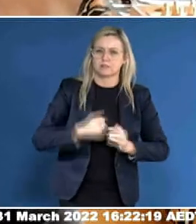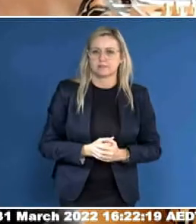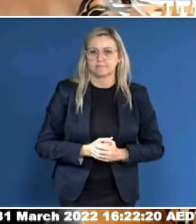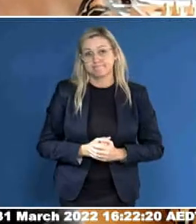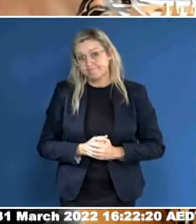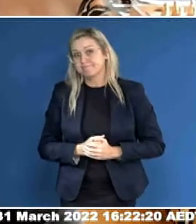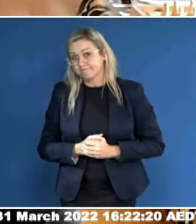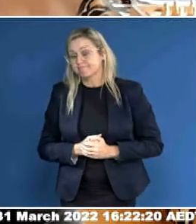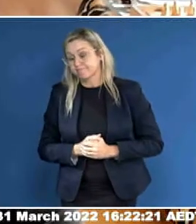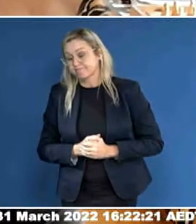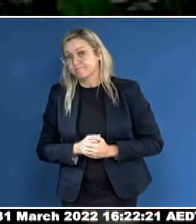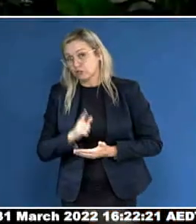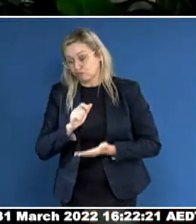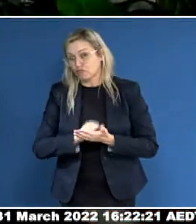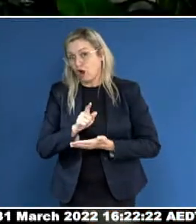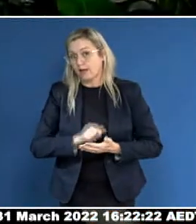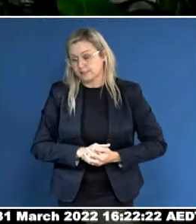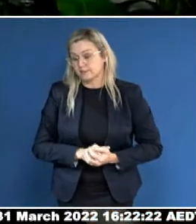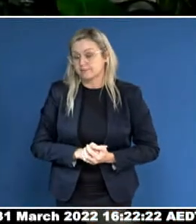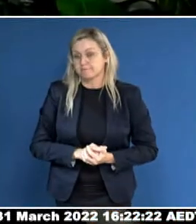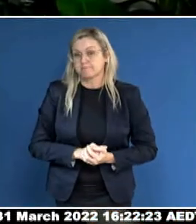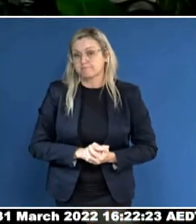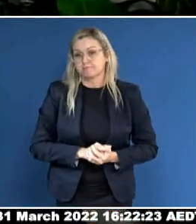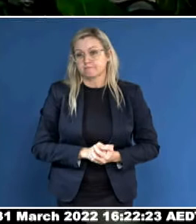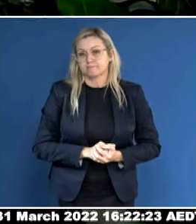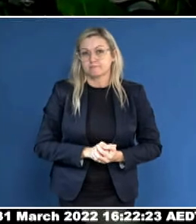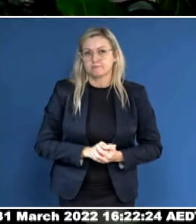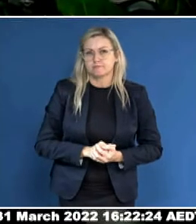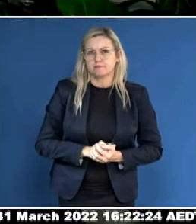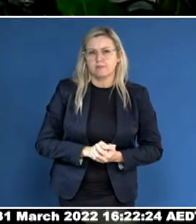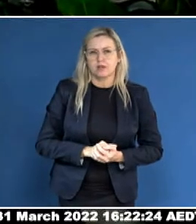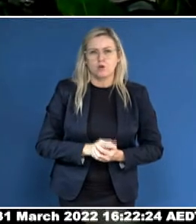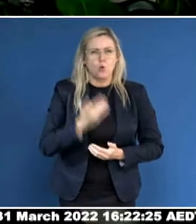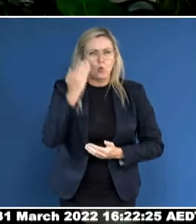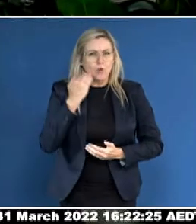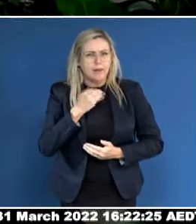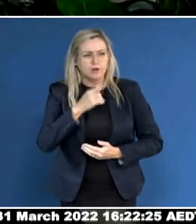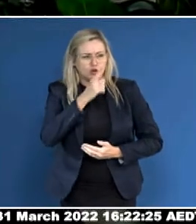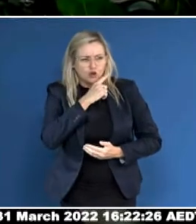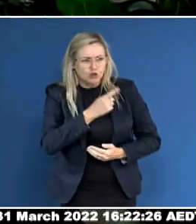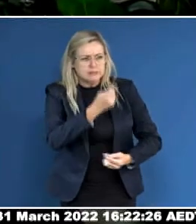Yes, so we heard in some of the stories that with people talking about their experiences